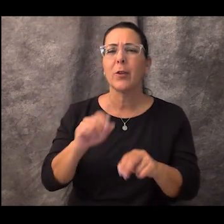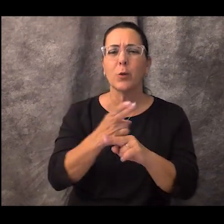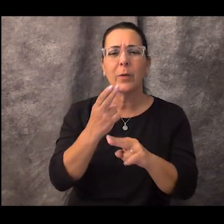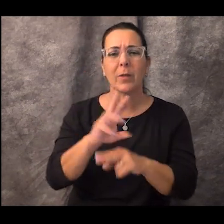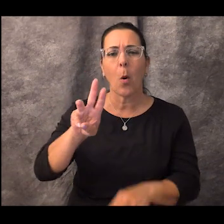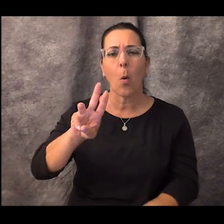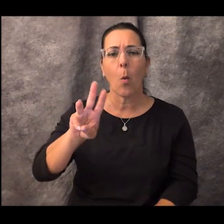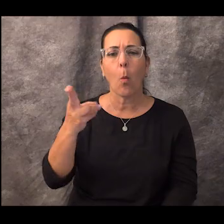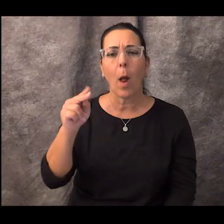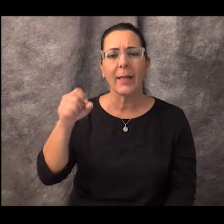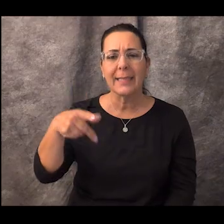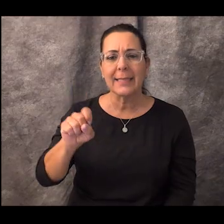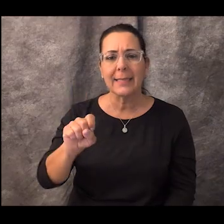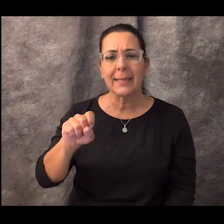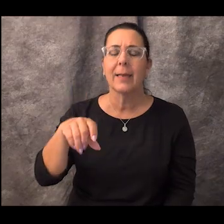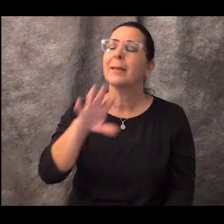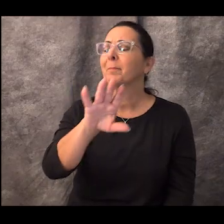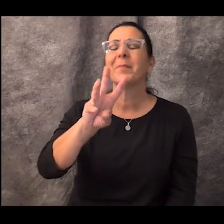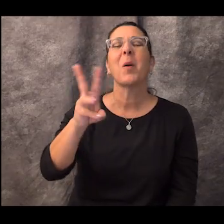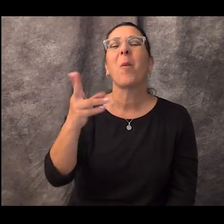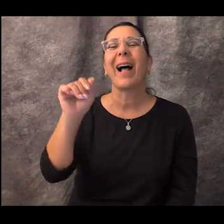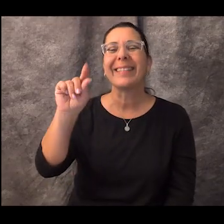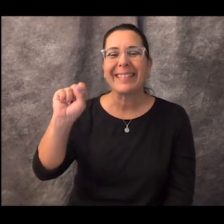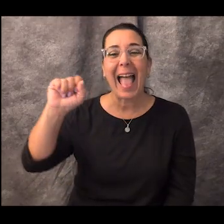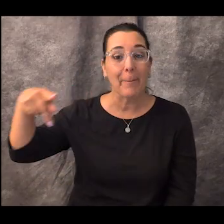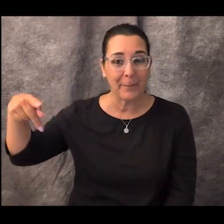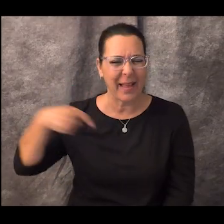Ideally if you do, like in California,